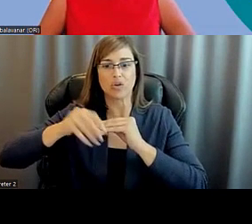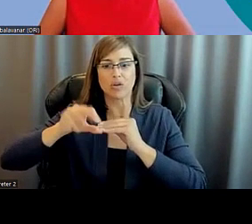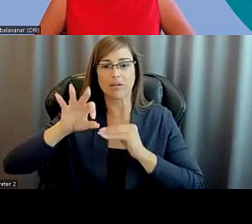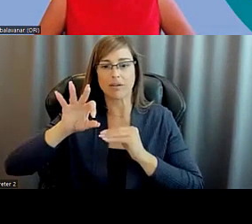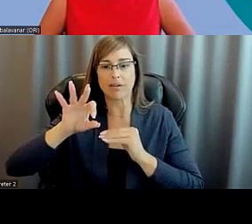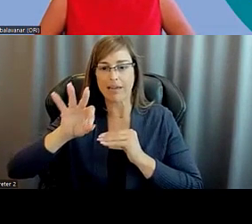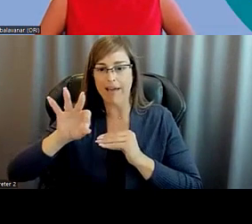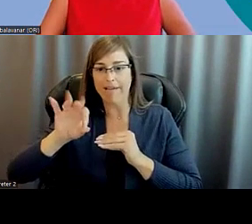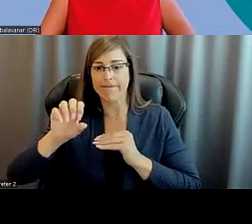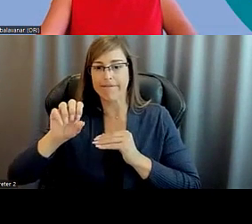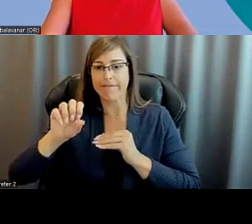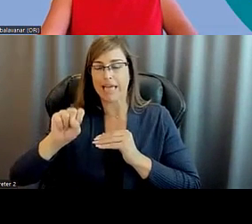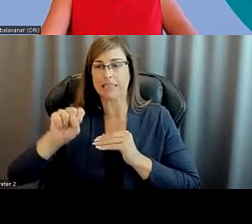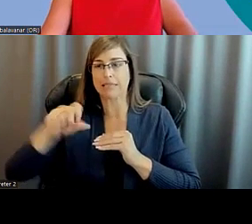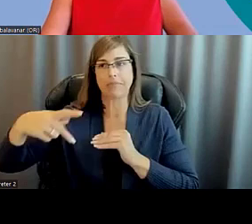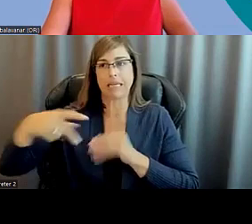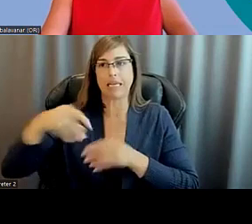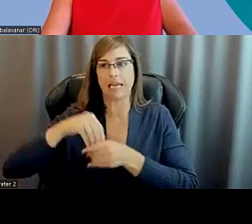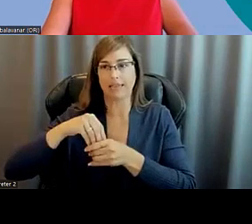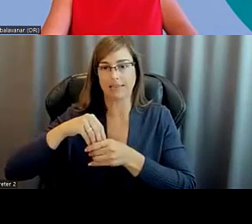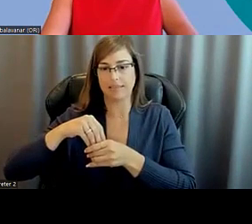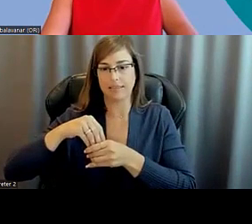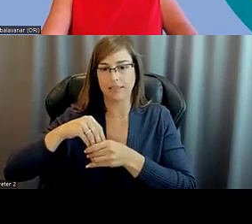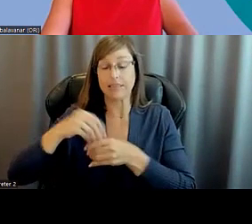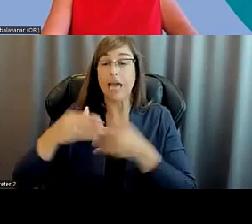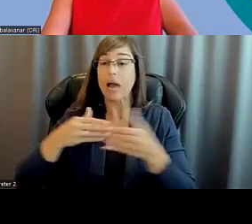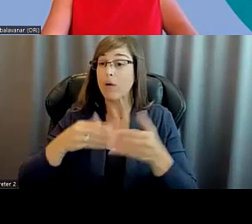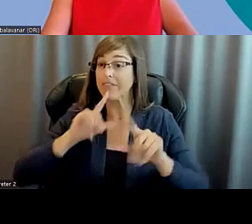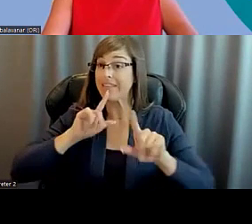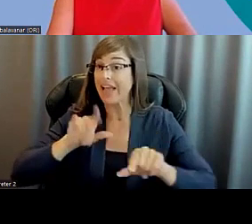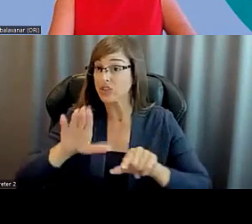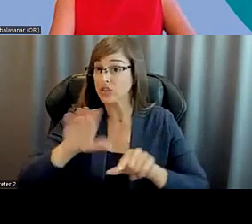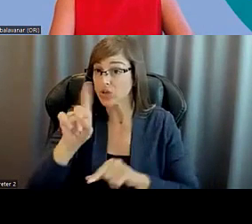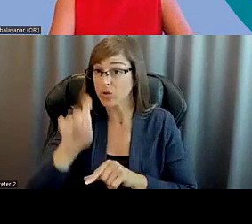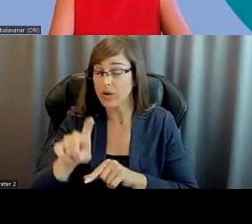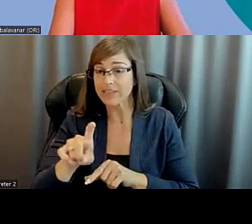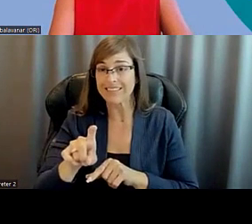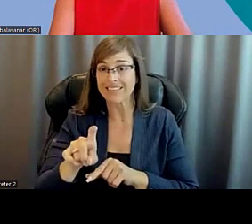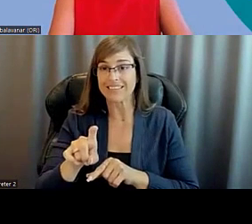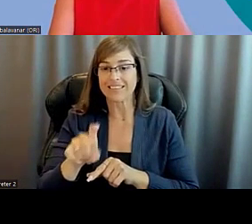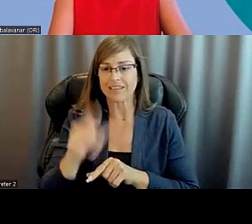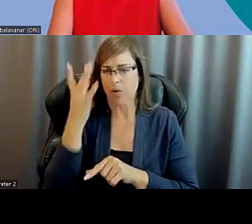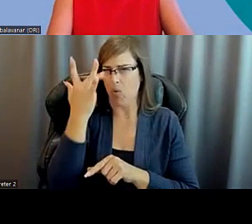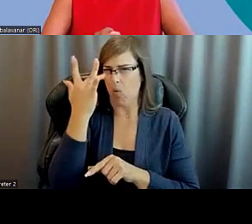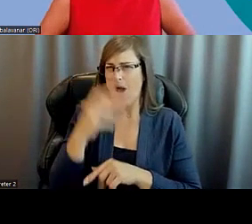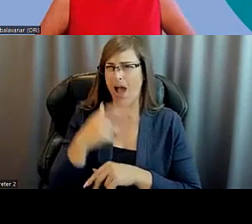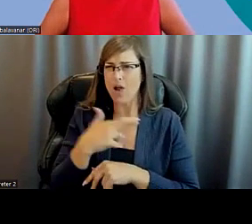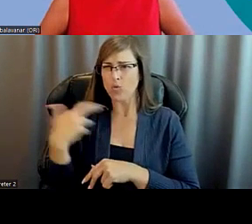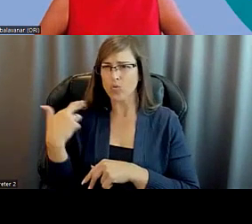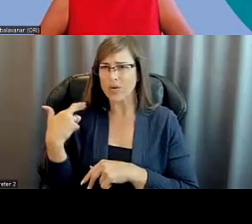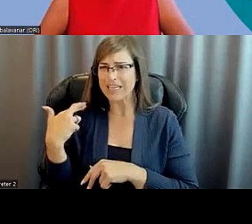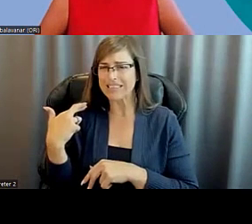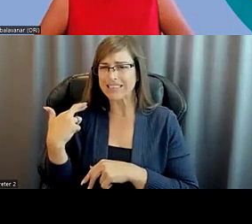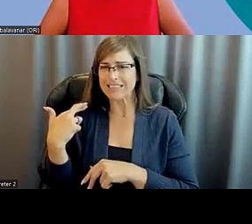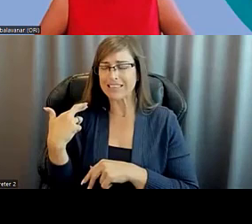So, however, the answer to your question is, why would you risk being even questioned?